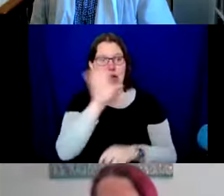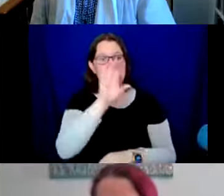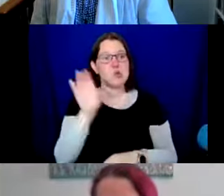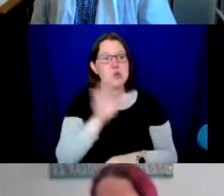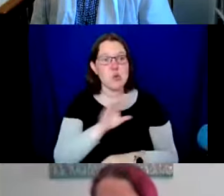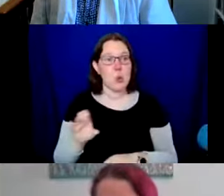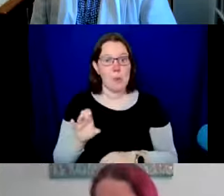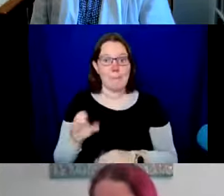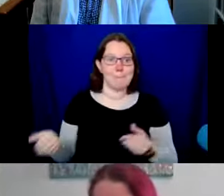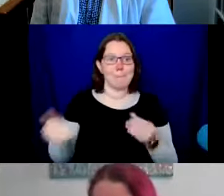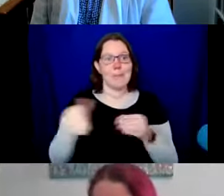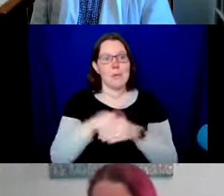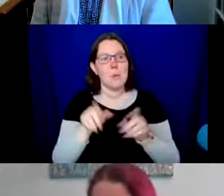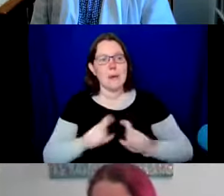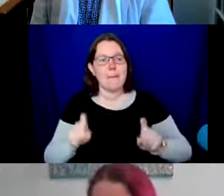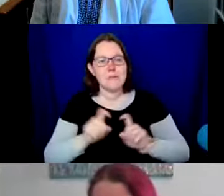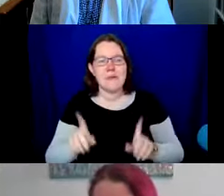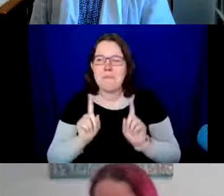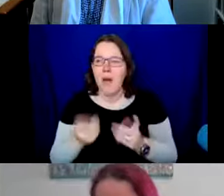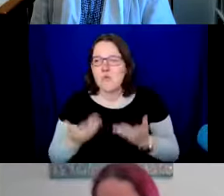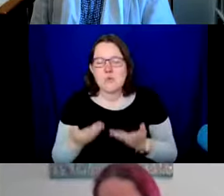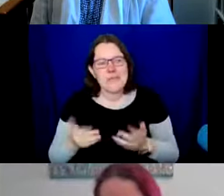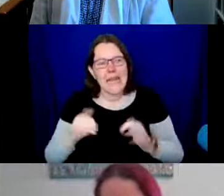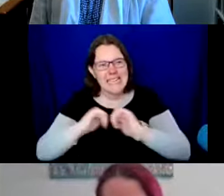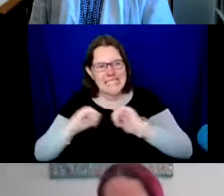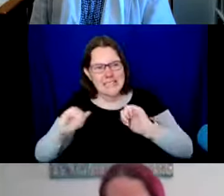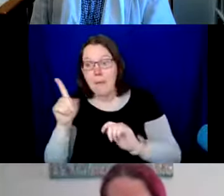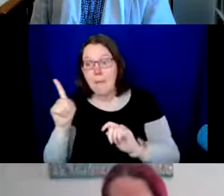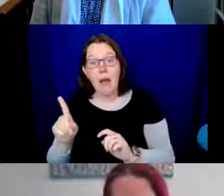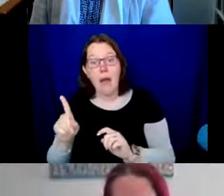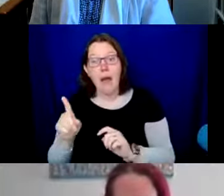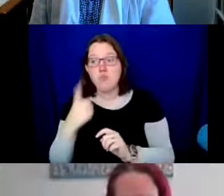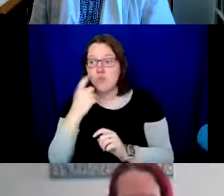but it's a separate one which you can also adjust the size of the color and the contrast